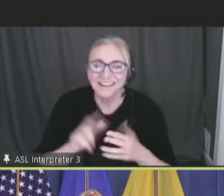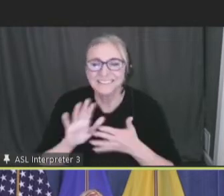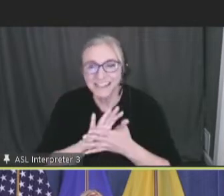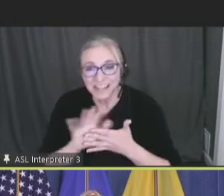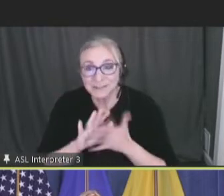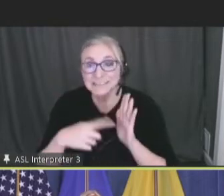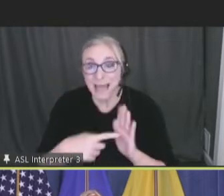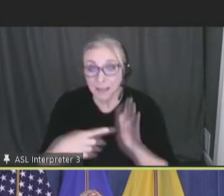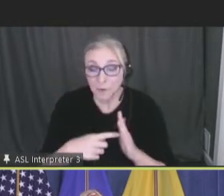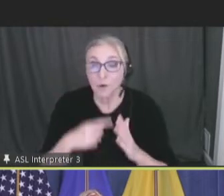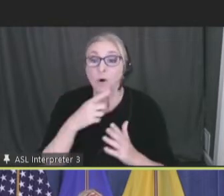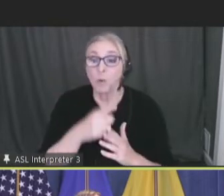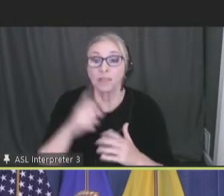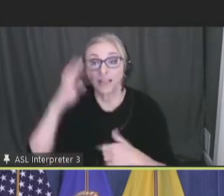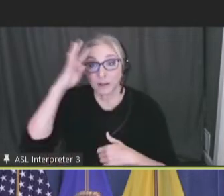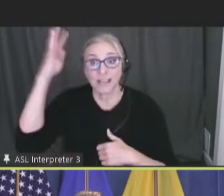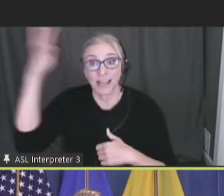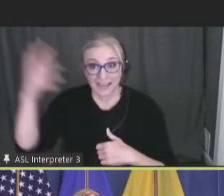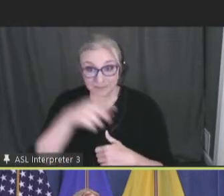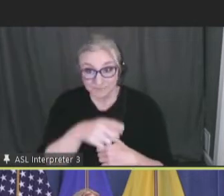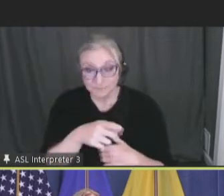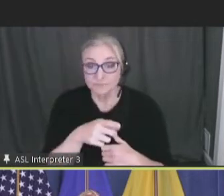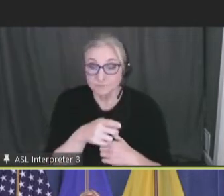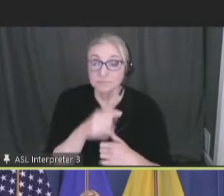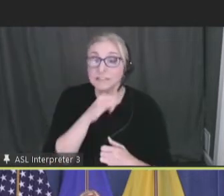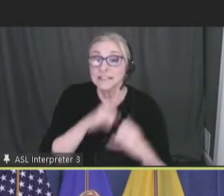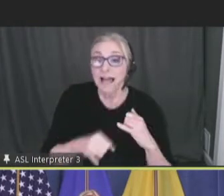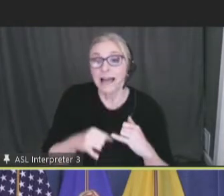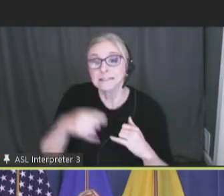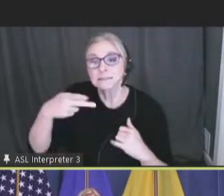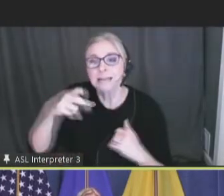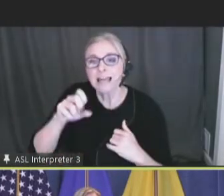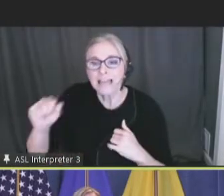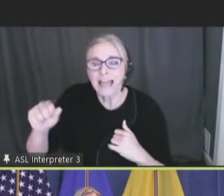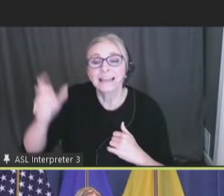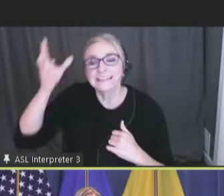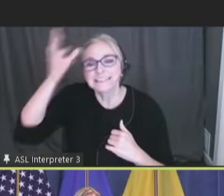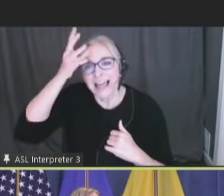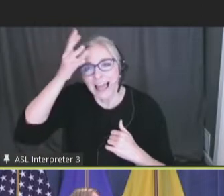the partners had created. The last was a PSA from Dad's Garage that did get shared